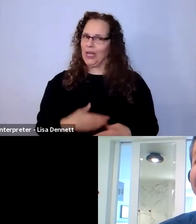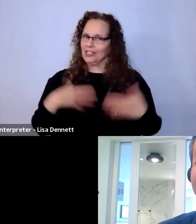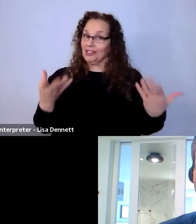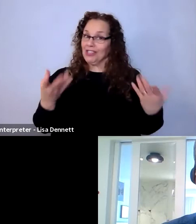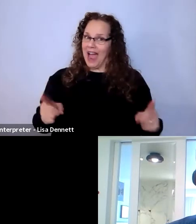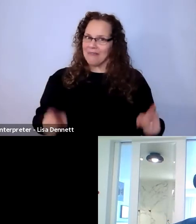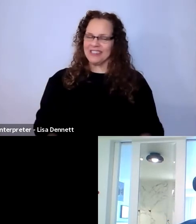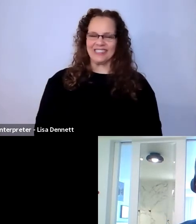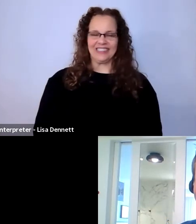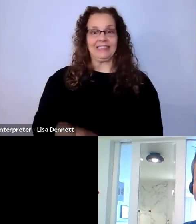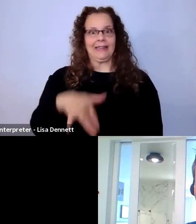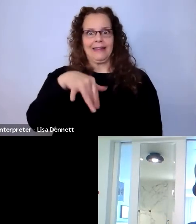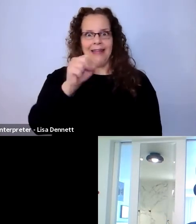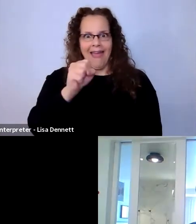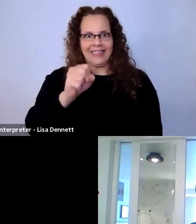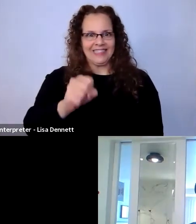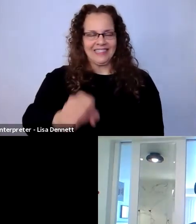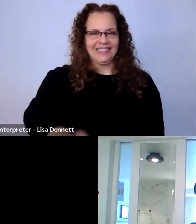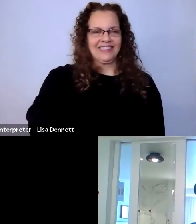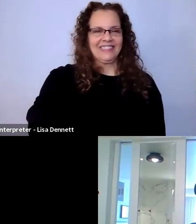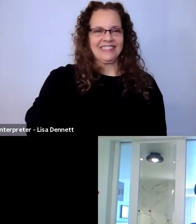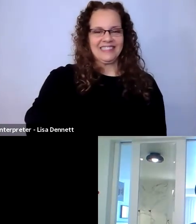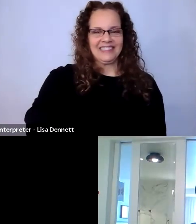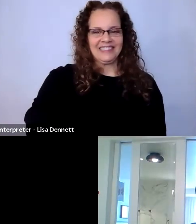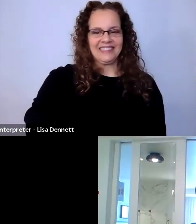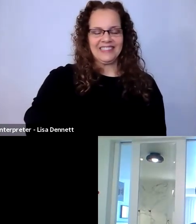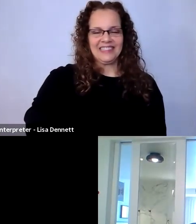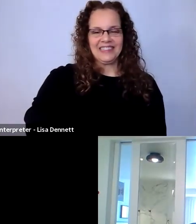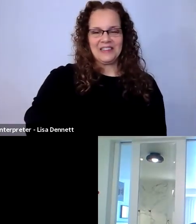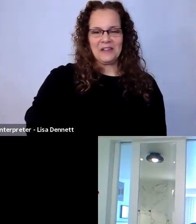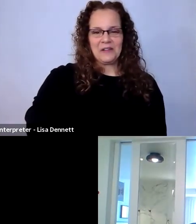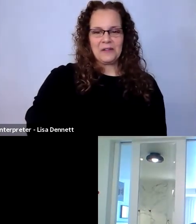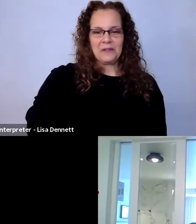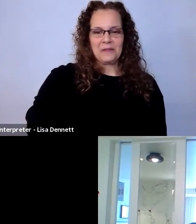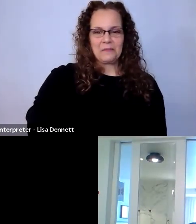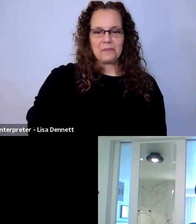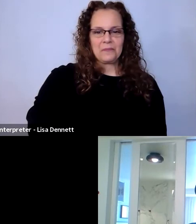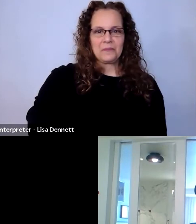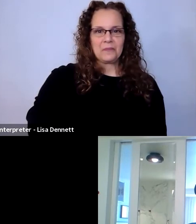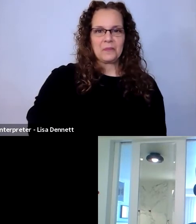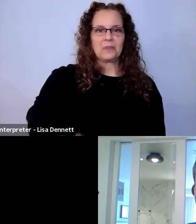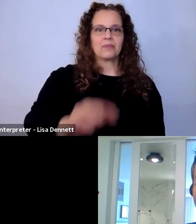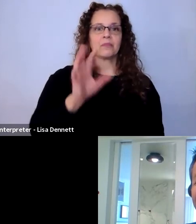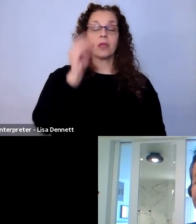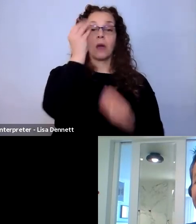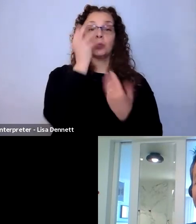Joe Devon: that's for sure so before I asked my next question, I just want to tell the audience i'd like to make this pretty interactive.